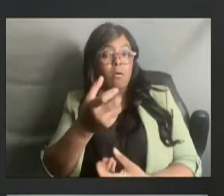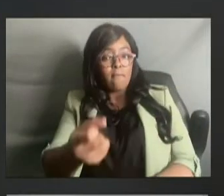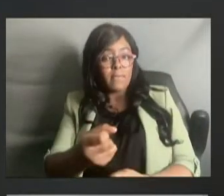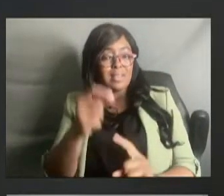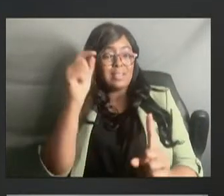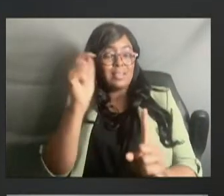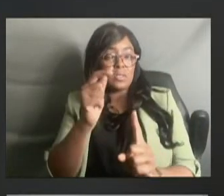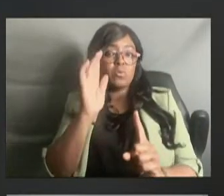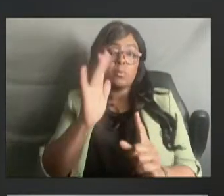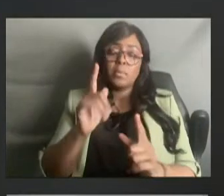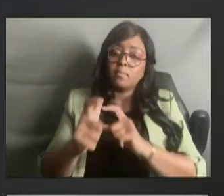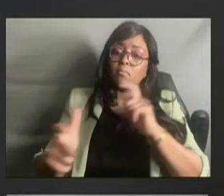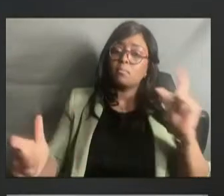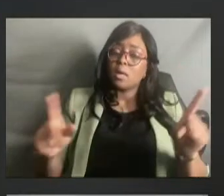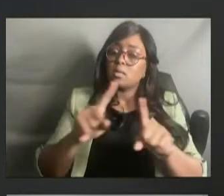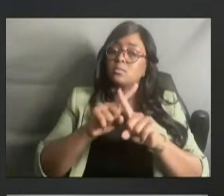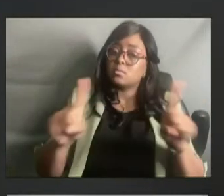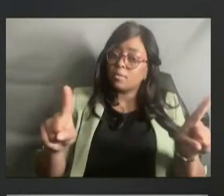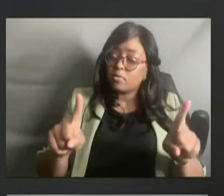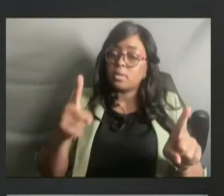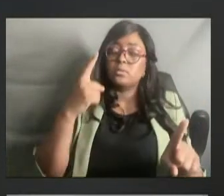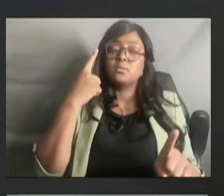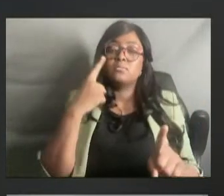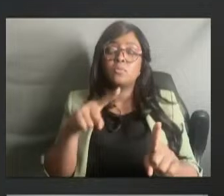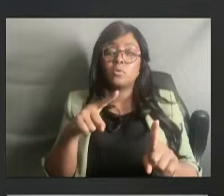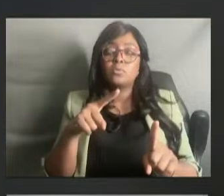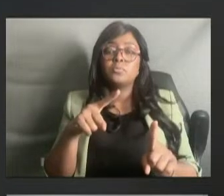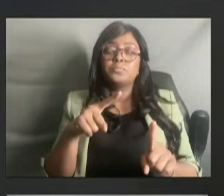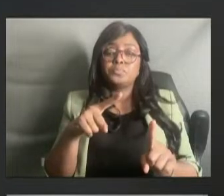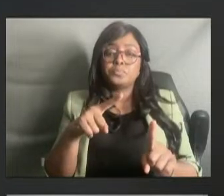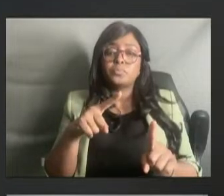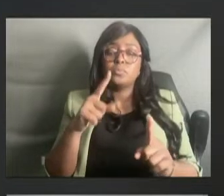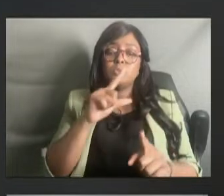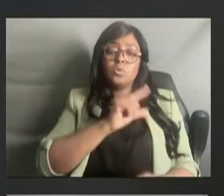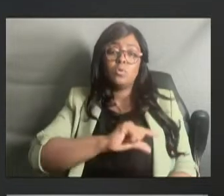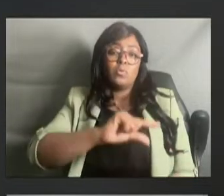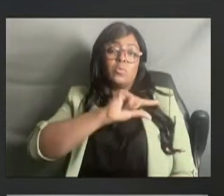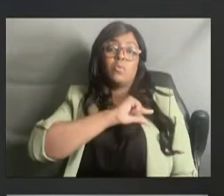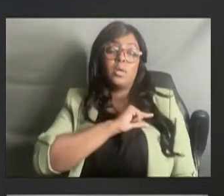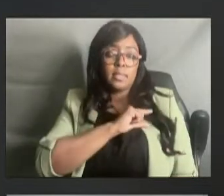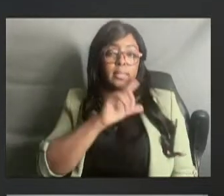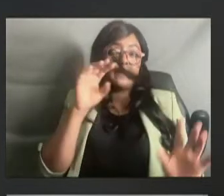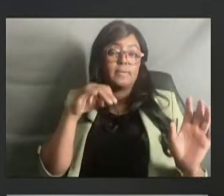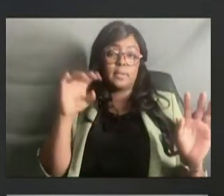scratch. And we're pretty confident that this can be a